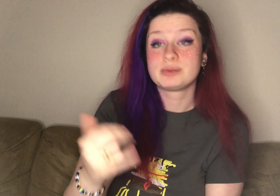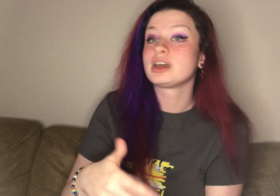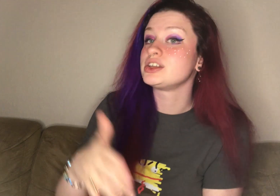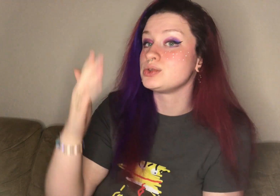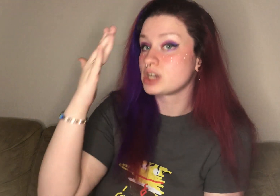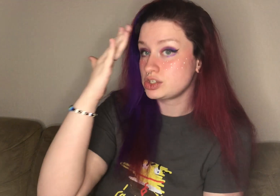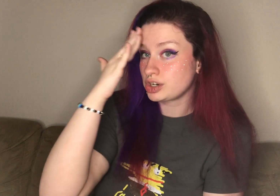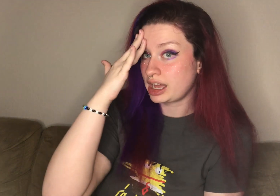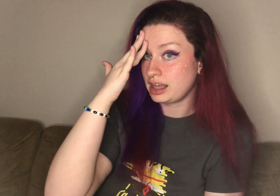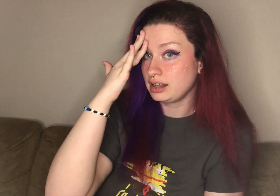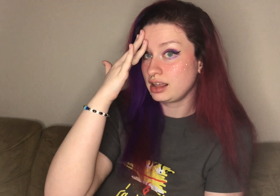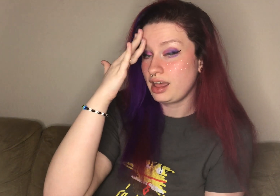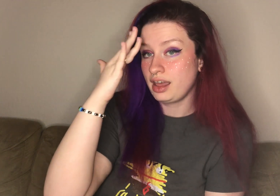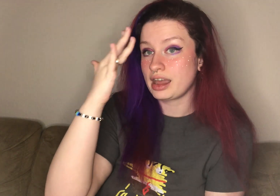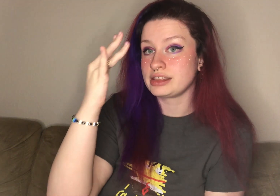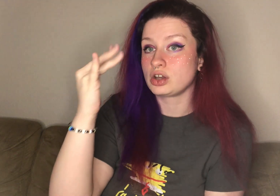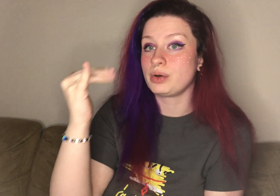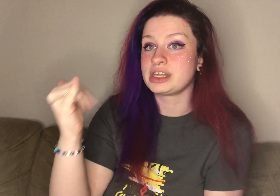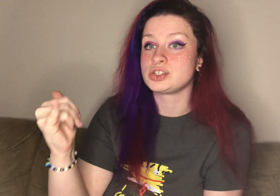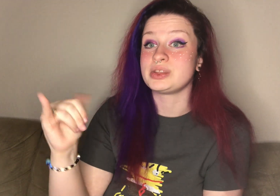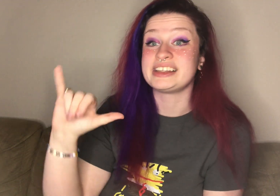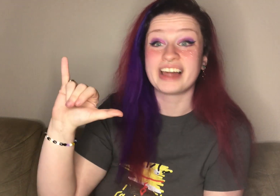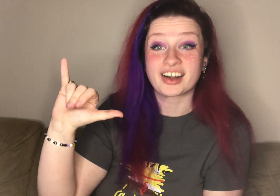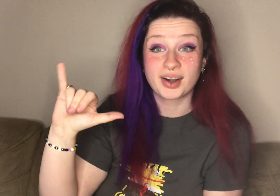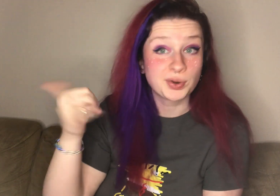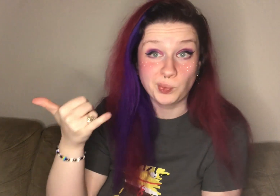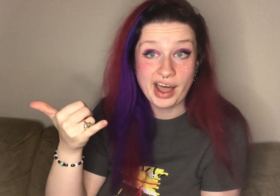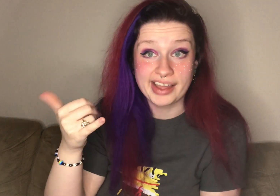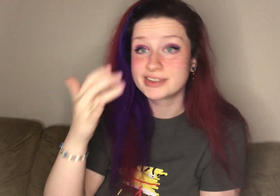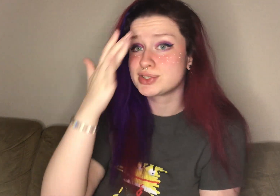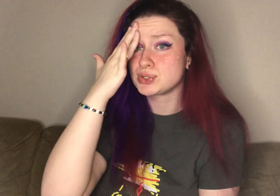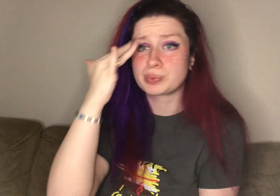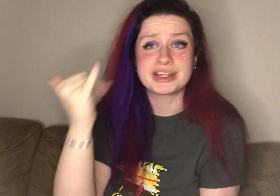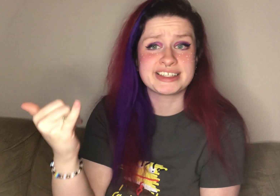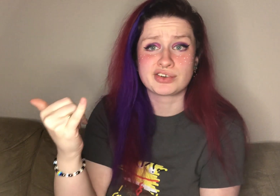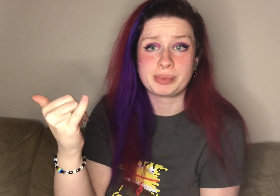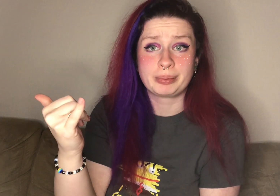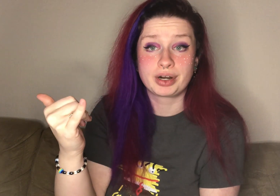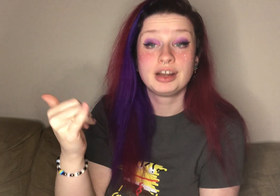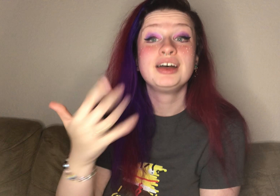because you touch your head and then go into the letter y super easy to remember